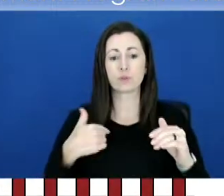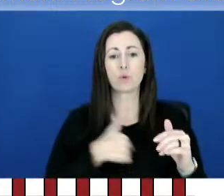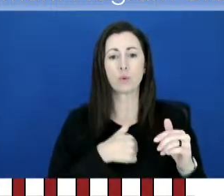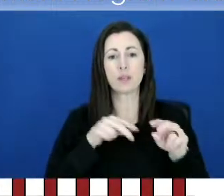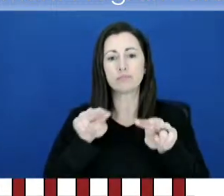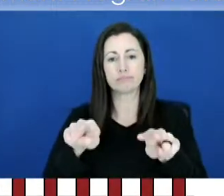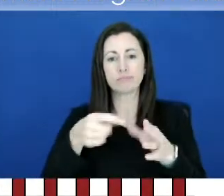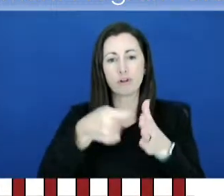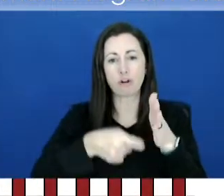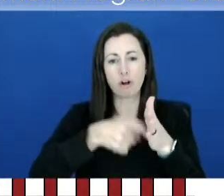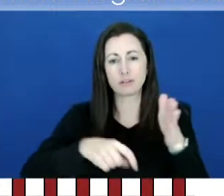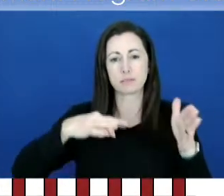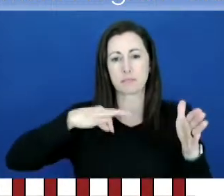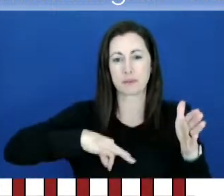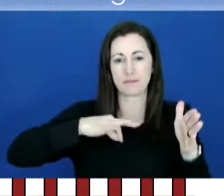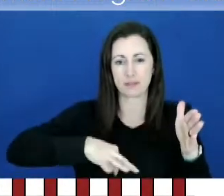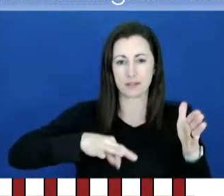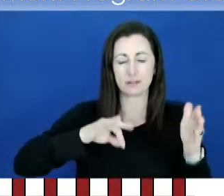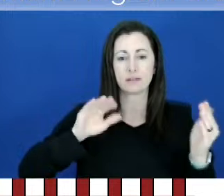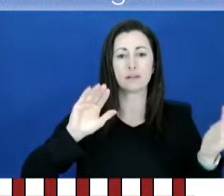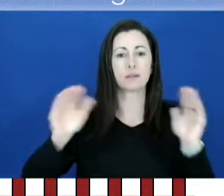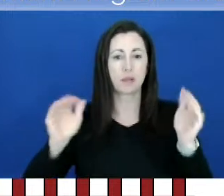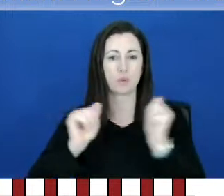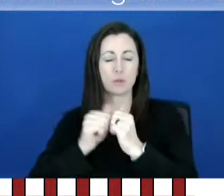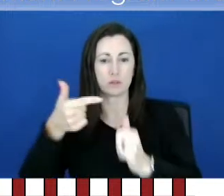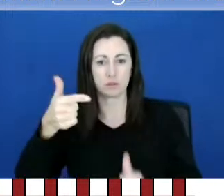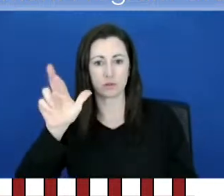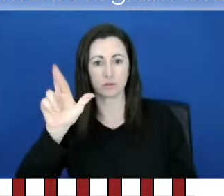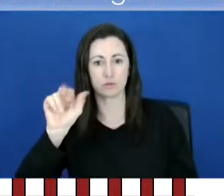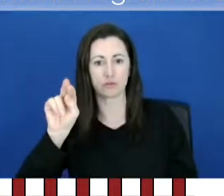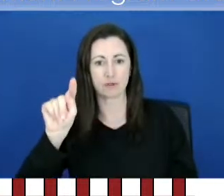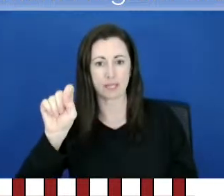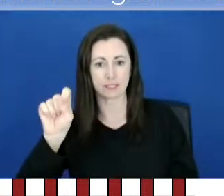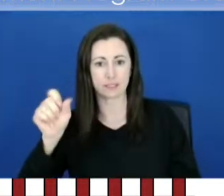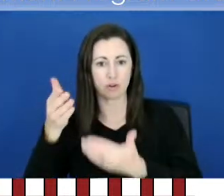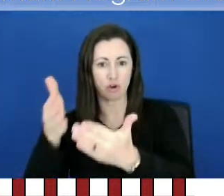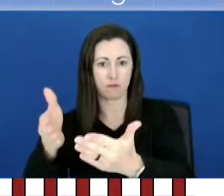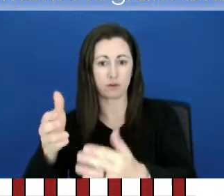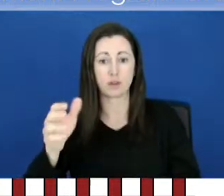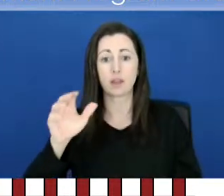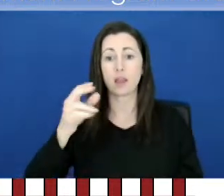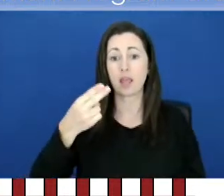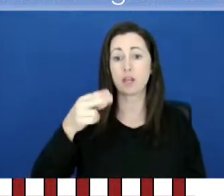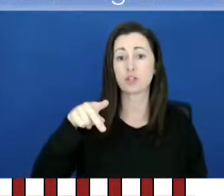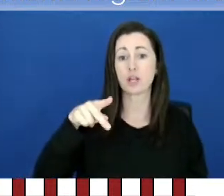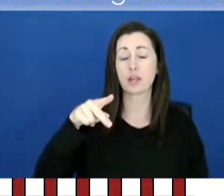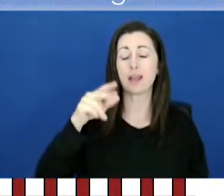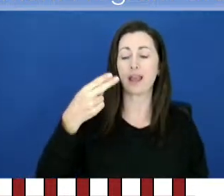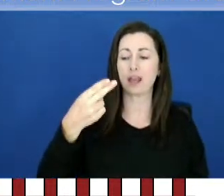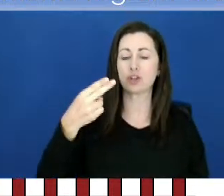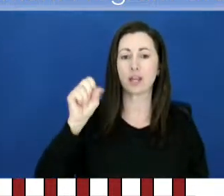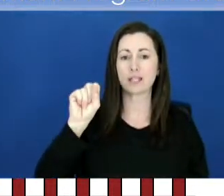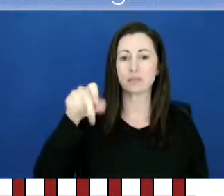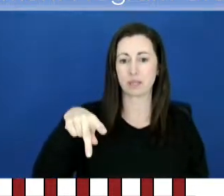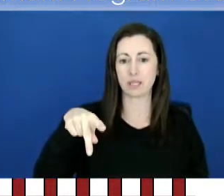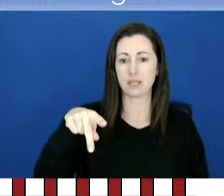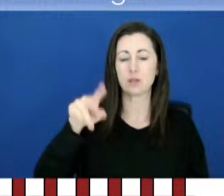OF COURSE, WE LOOK AT THE COST BENEFIT OF ANY OF THESE PROJECTS